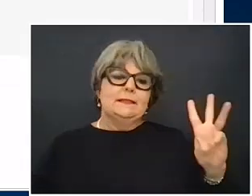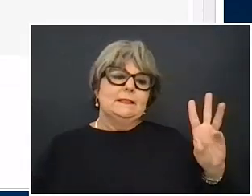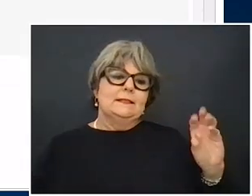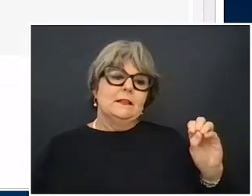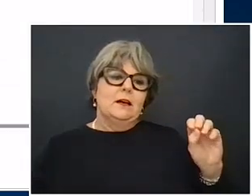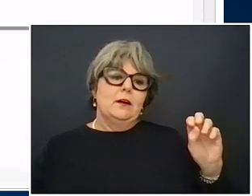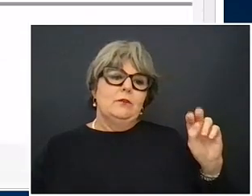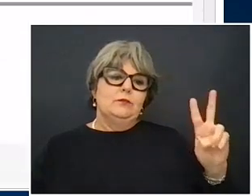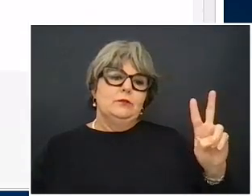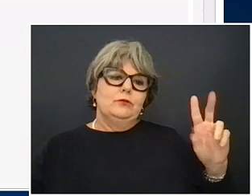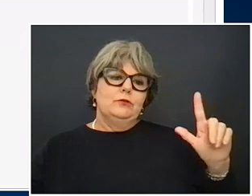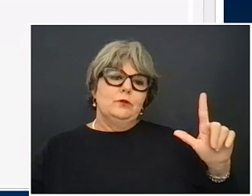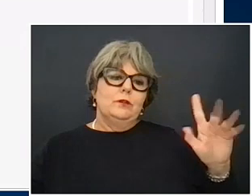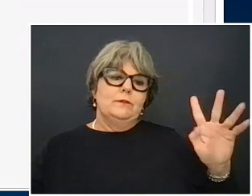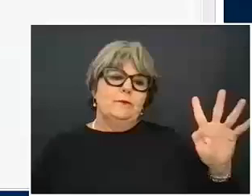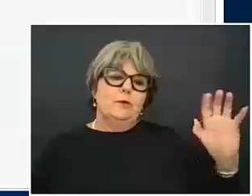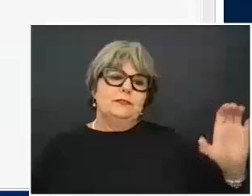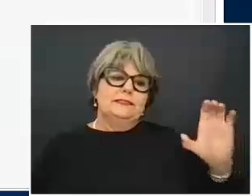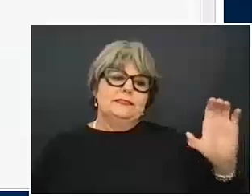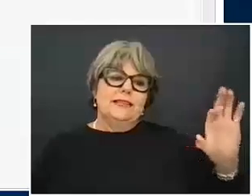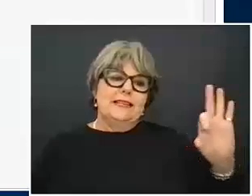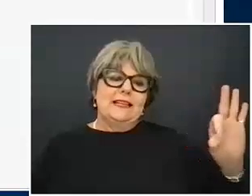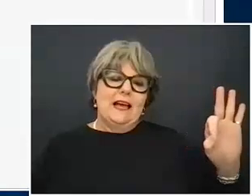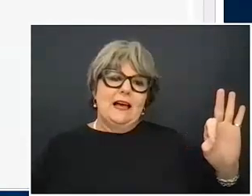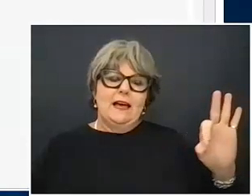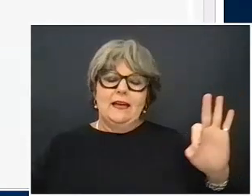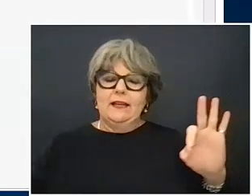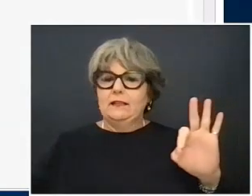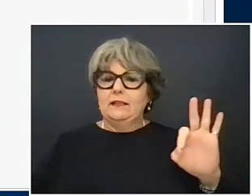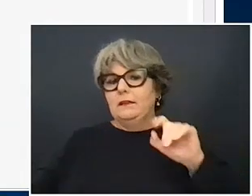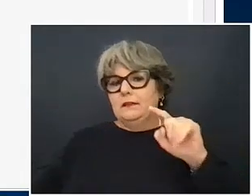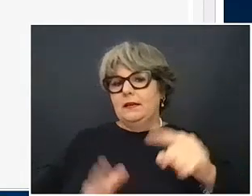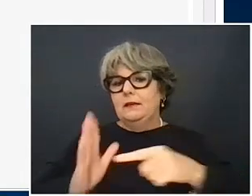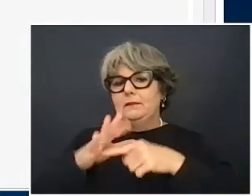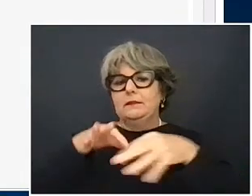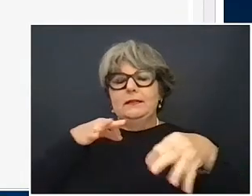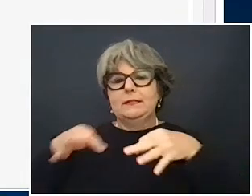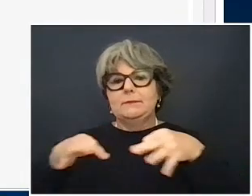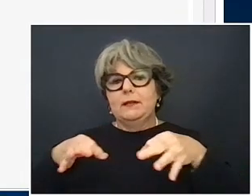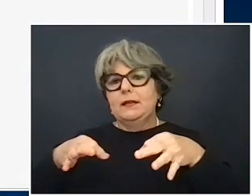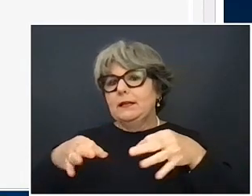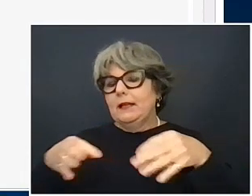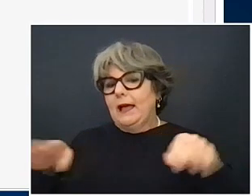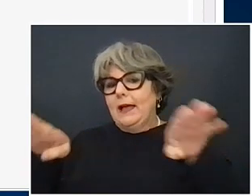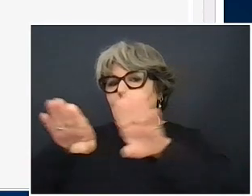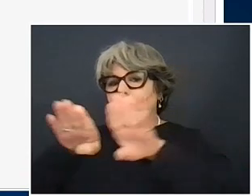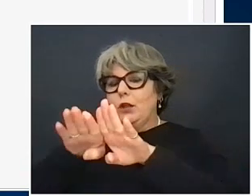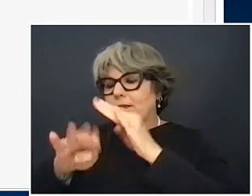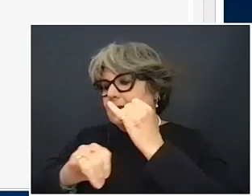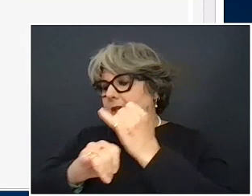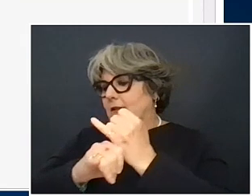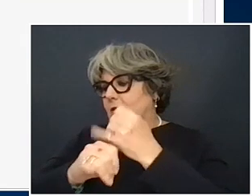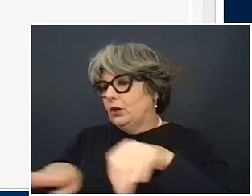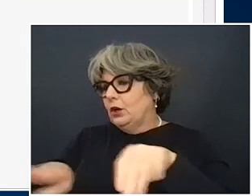talking there in an instance where you have a closed institution, it closes without a teach out plan or teach out